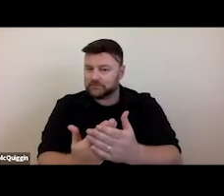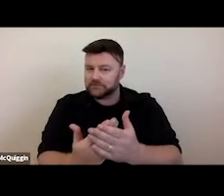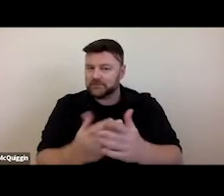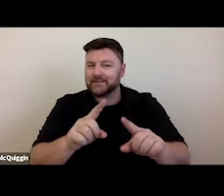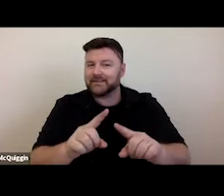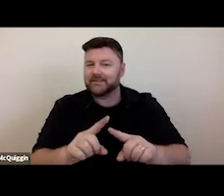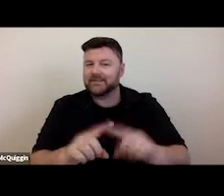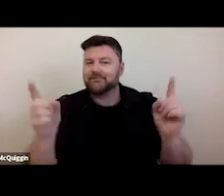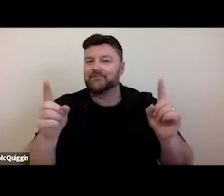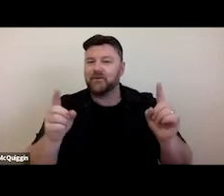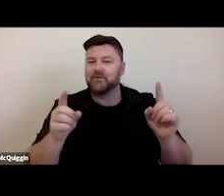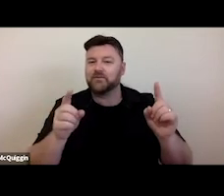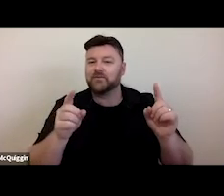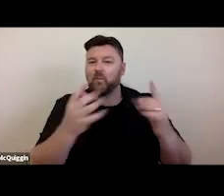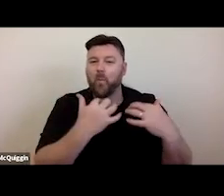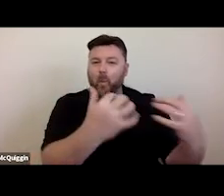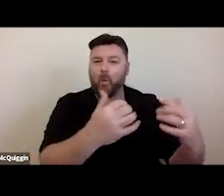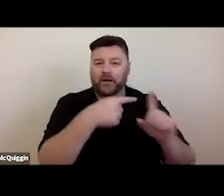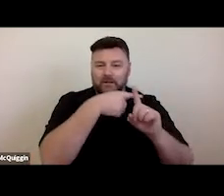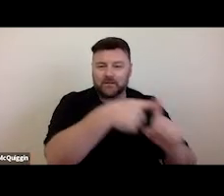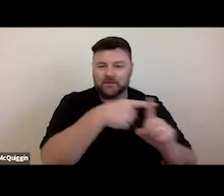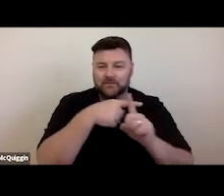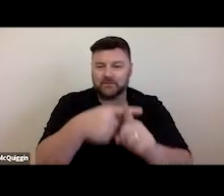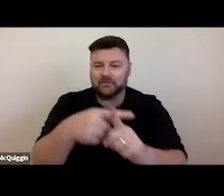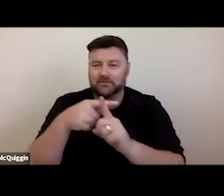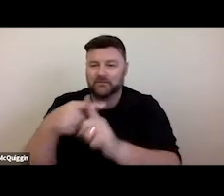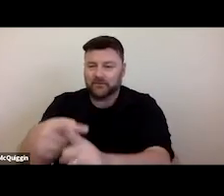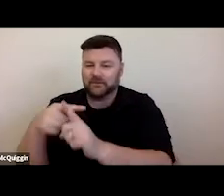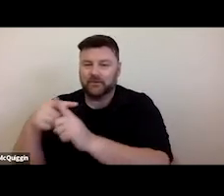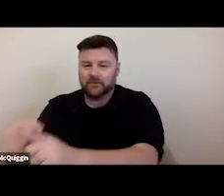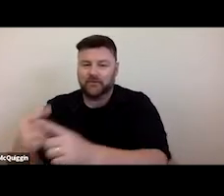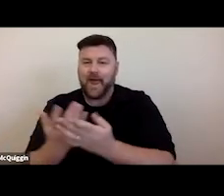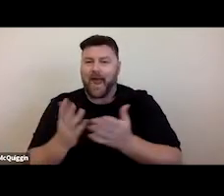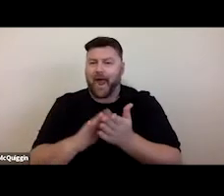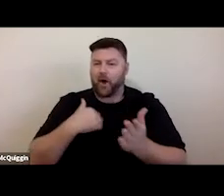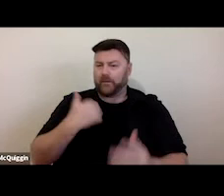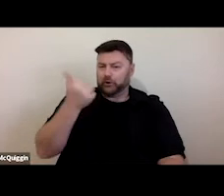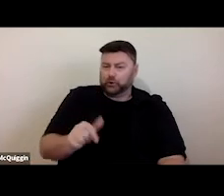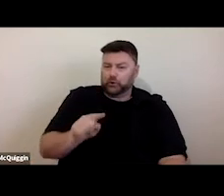of audiences, how can we leverage it, how can we maximise it? So if